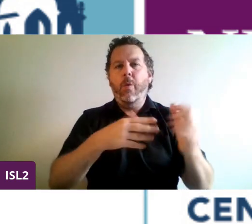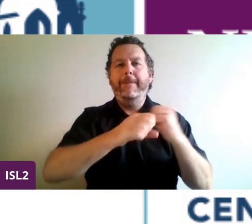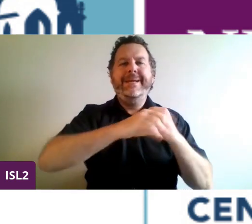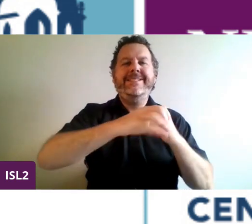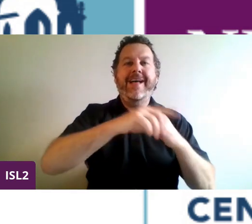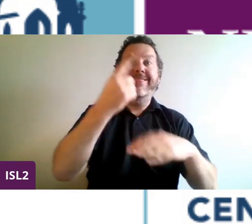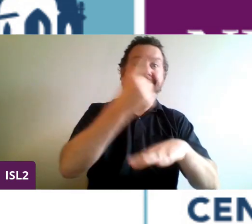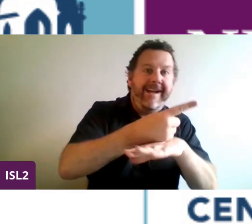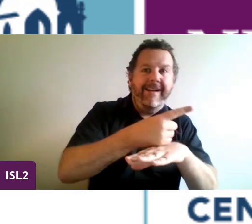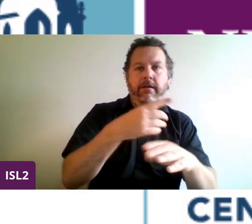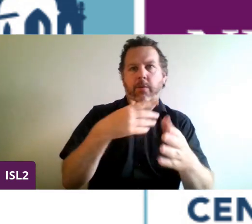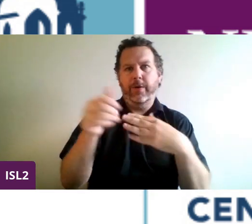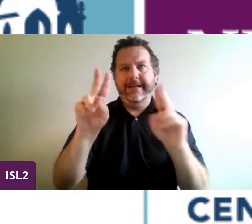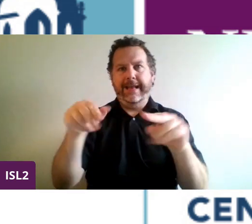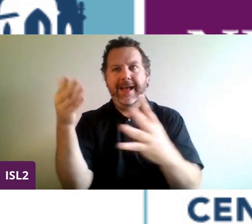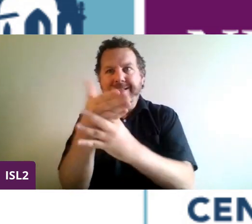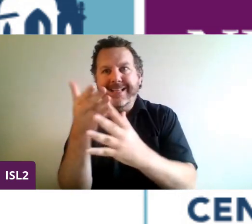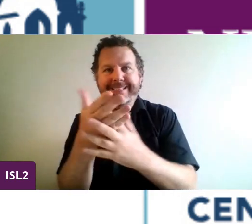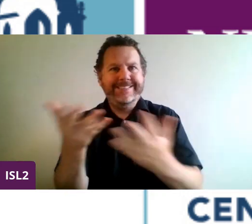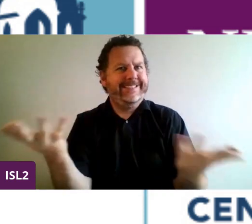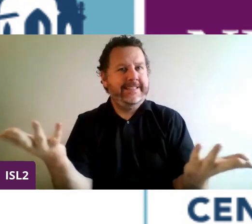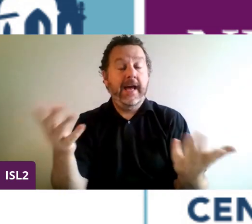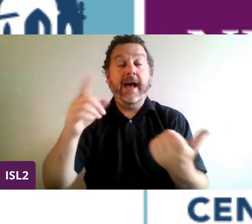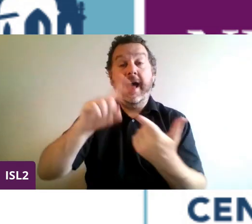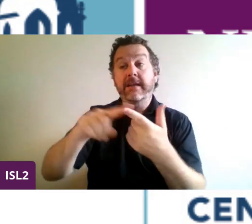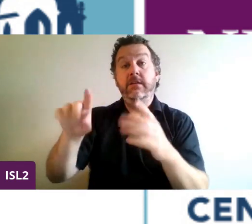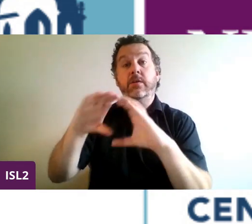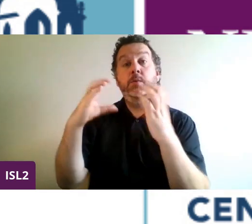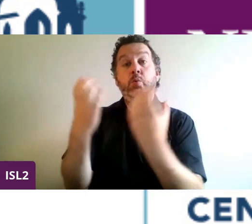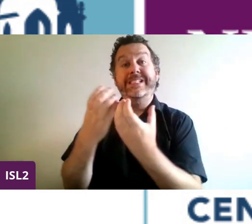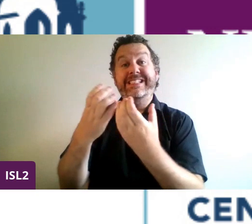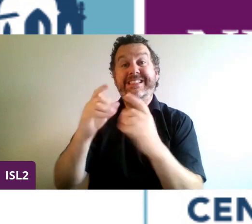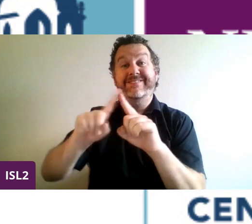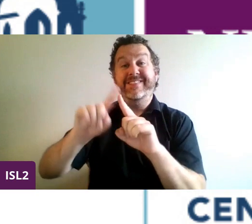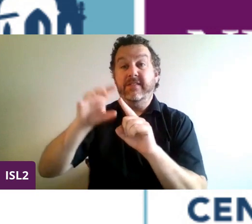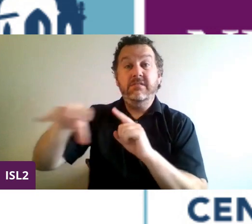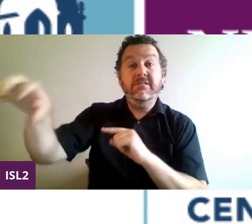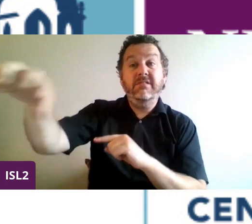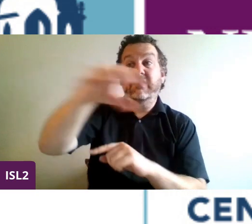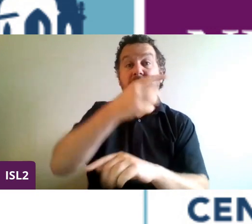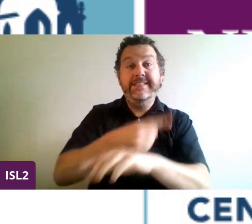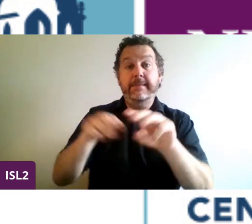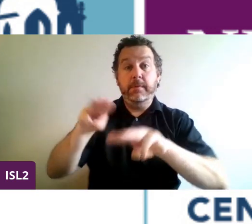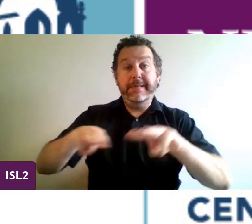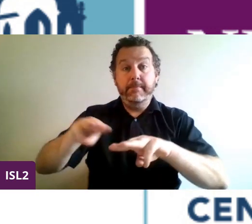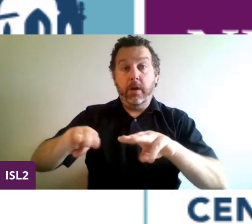The communities of disabled people who are served by that media. A prime example of this would be